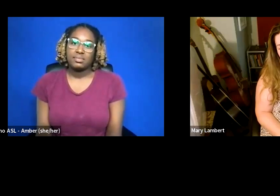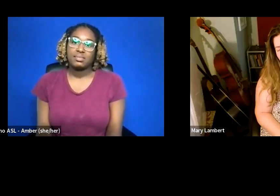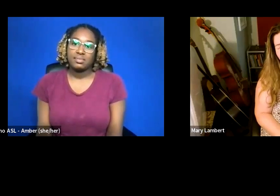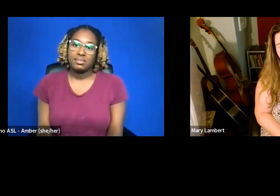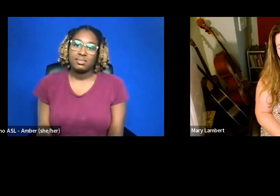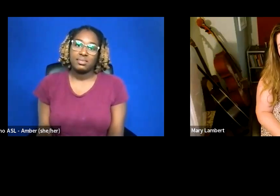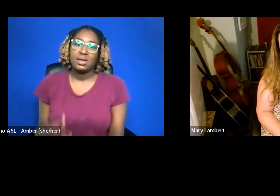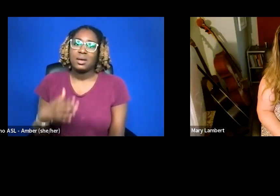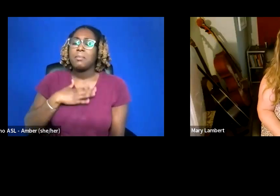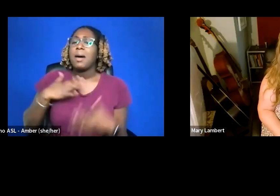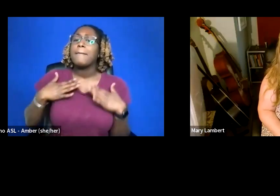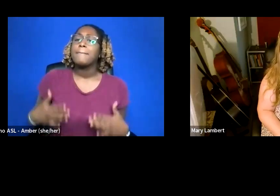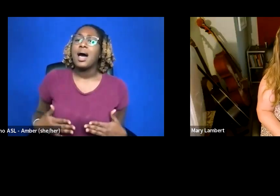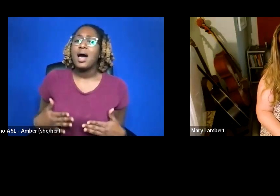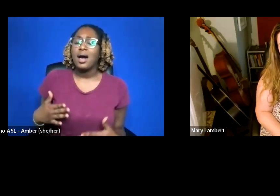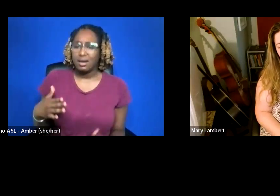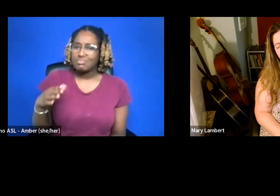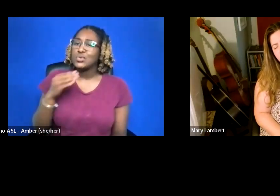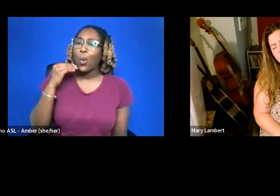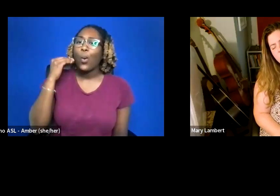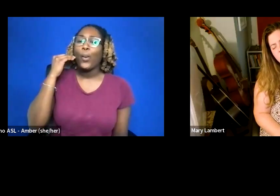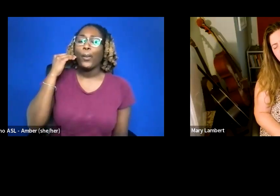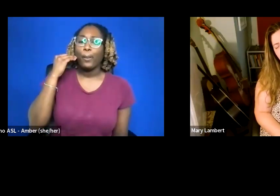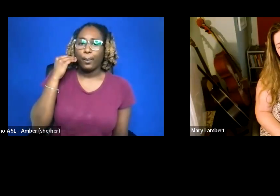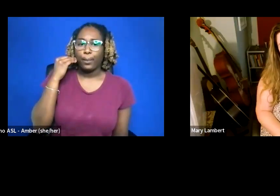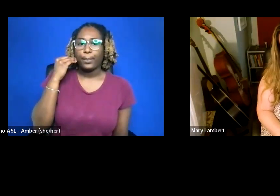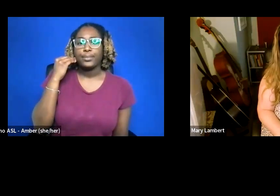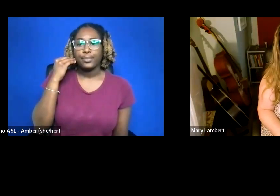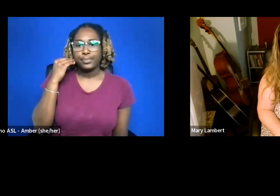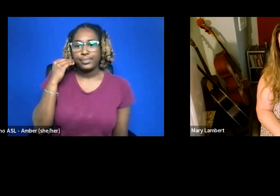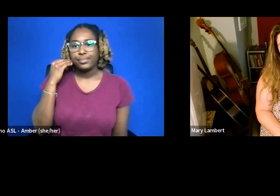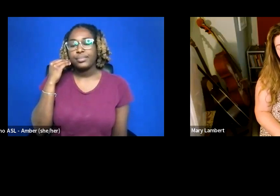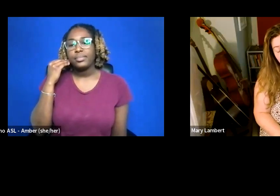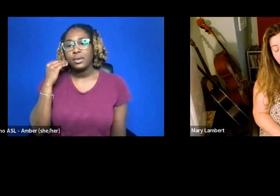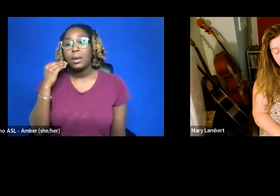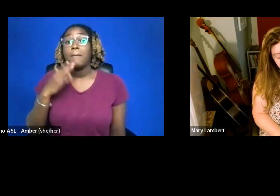my body. How my bodies